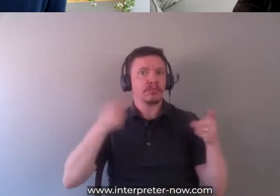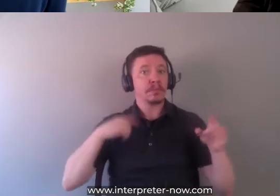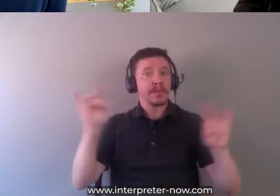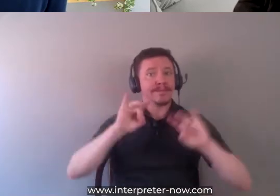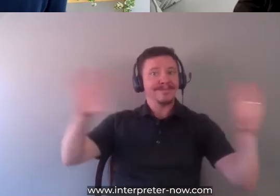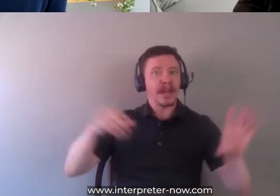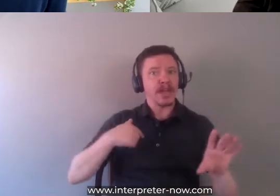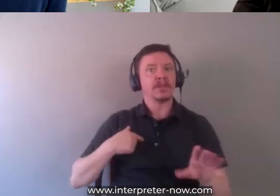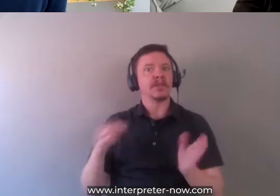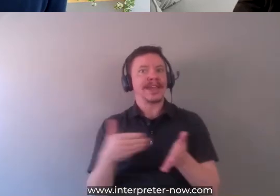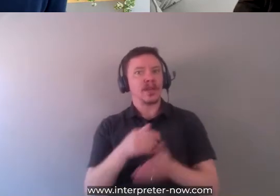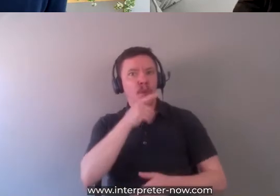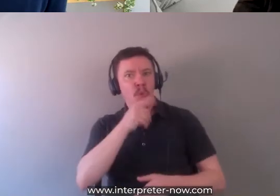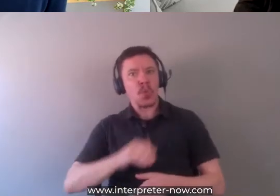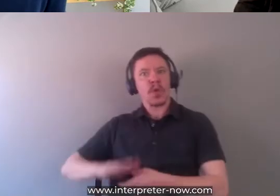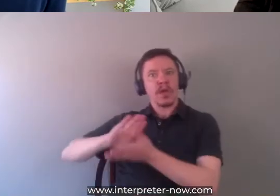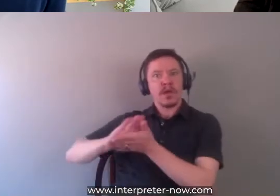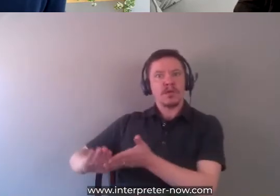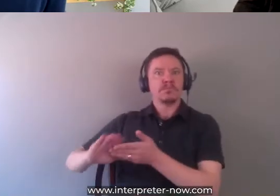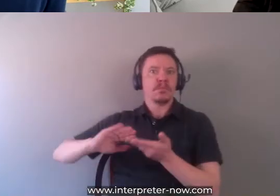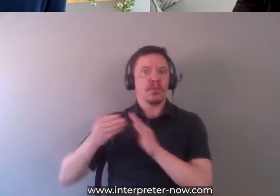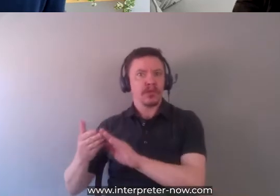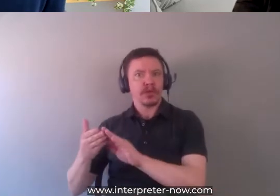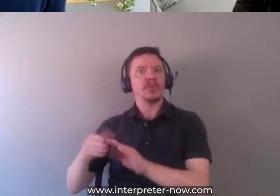disabled people who are multiply marginalized.